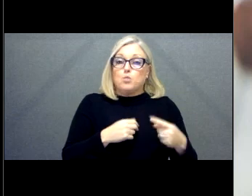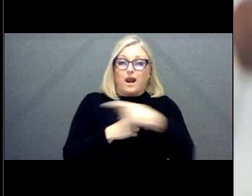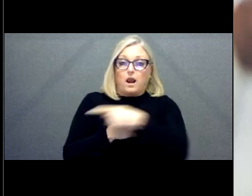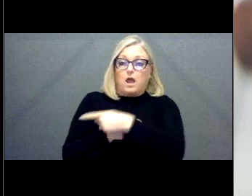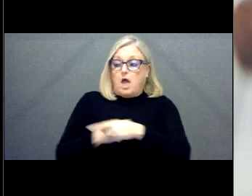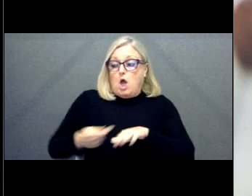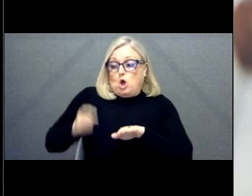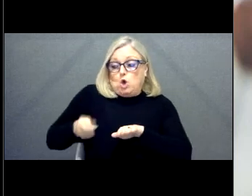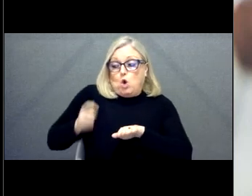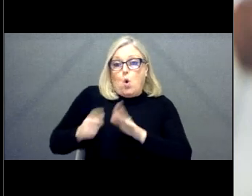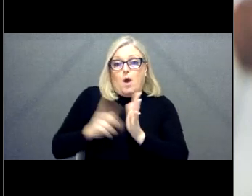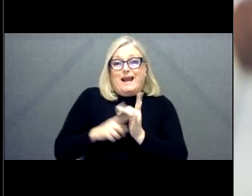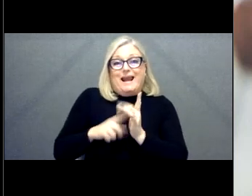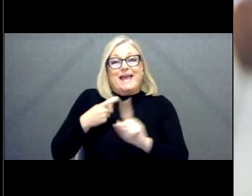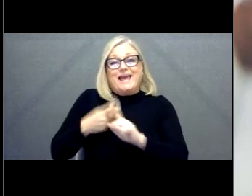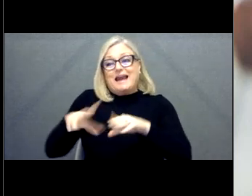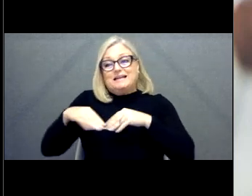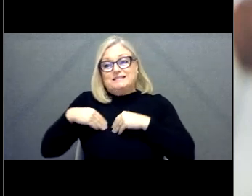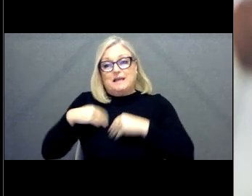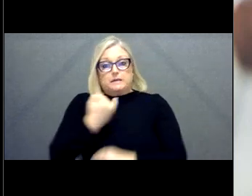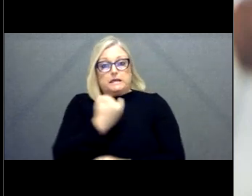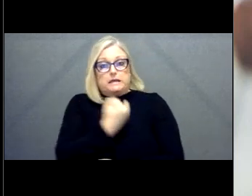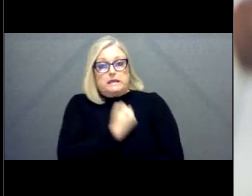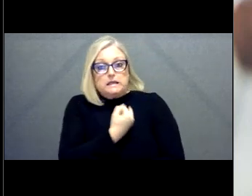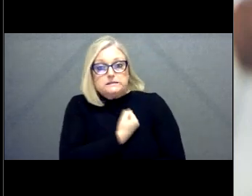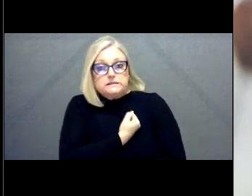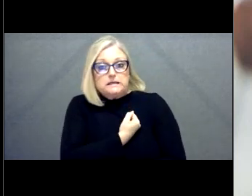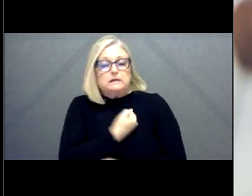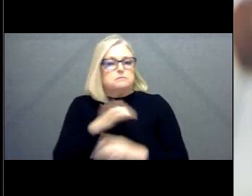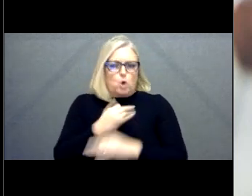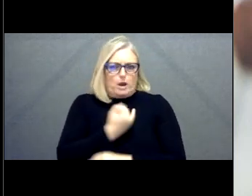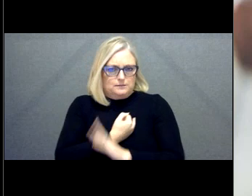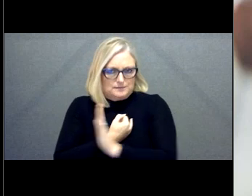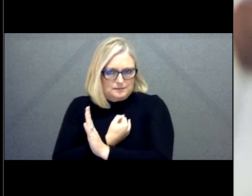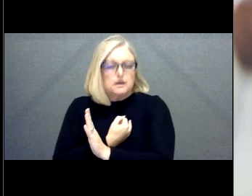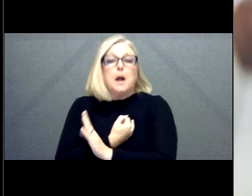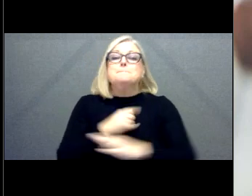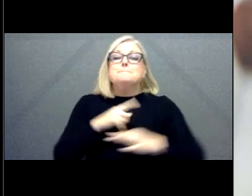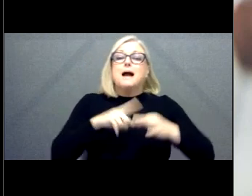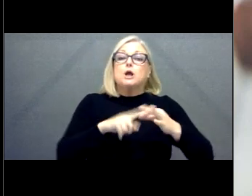guilty but in terms of seriousness you know Drug and Alcohol Court is looking at that um person